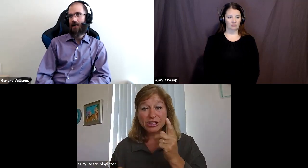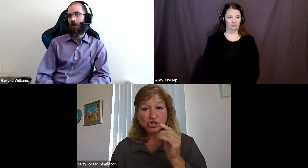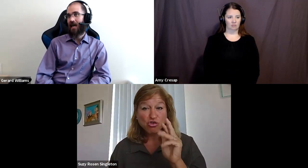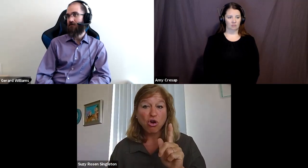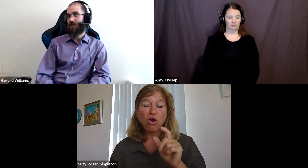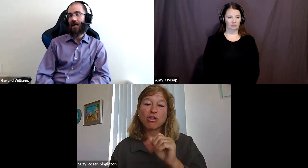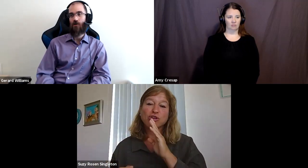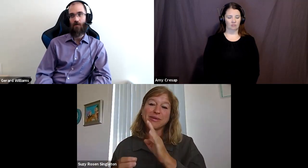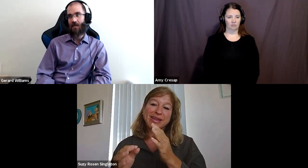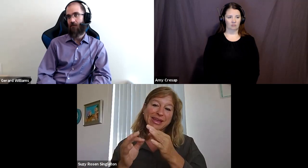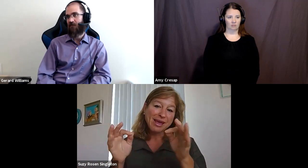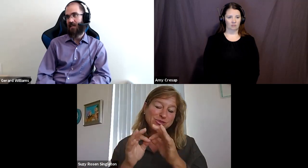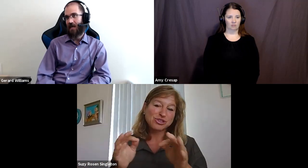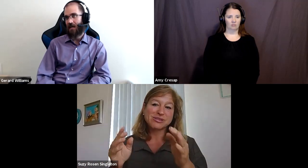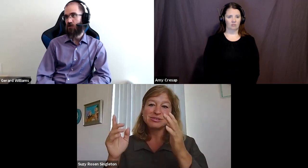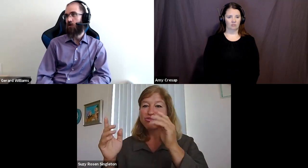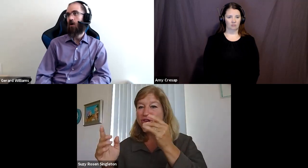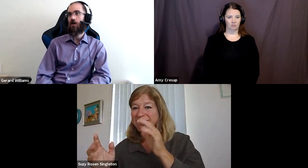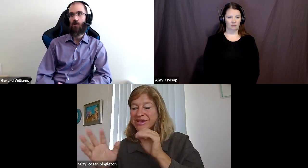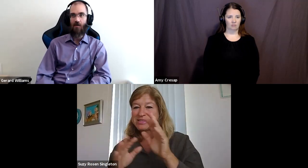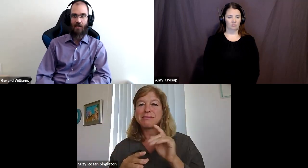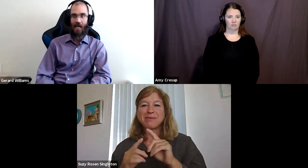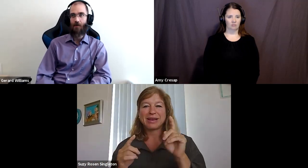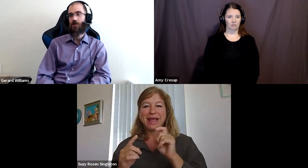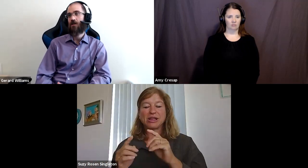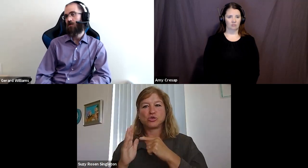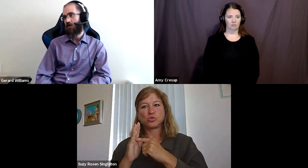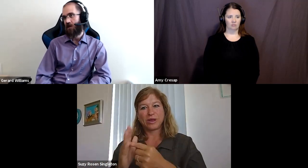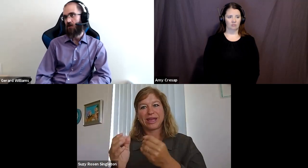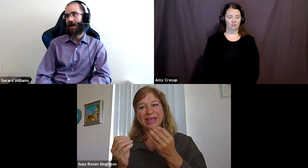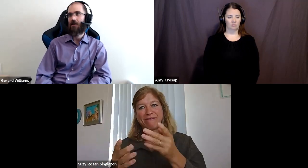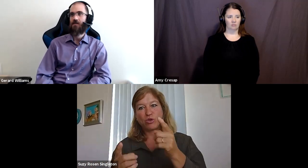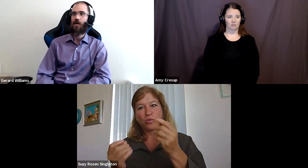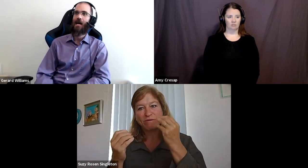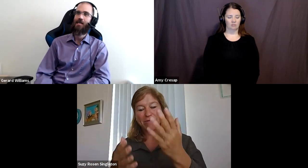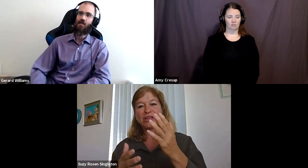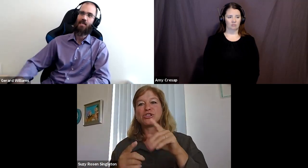Now again that could be via text crawl, could be via captioning or graphics but has to give